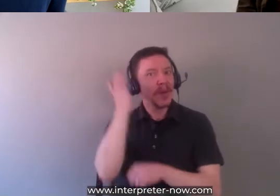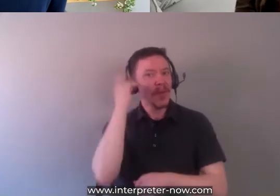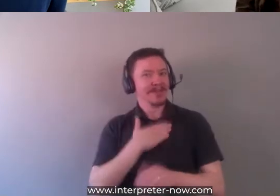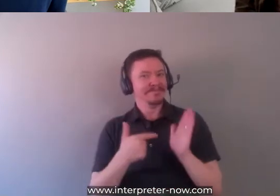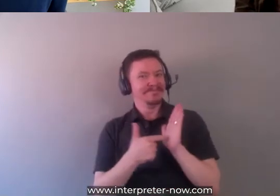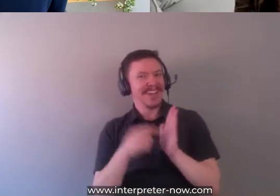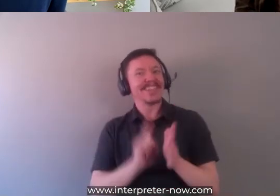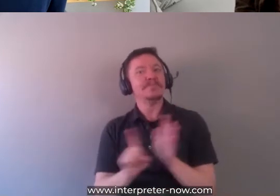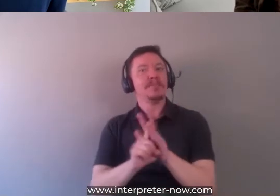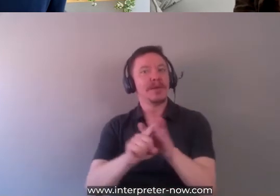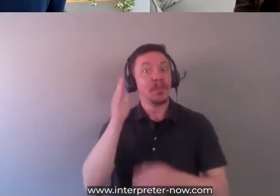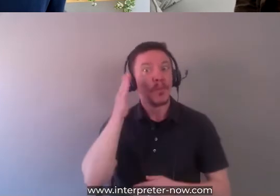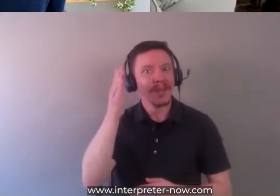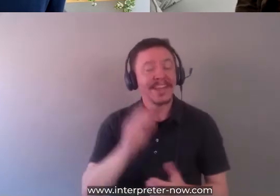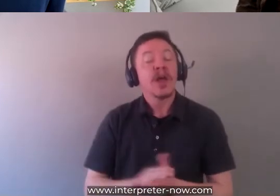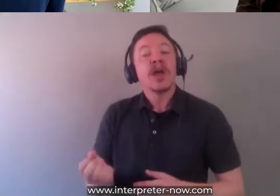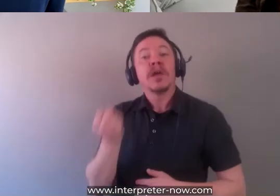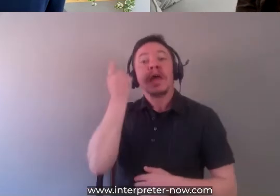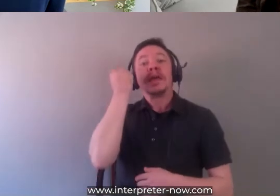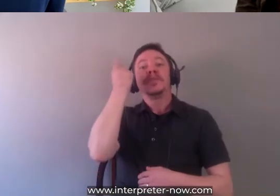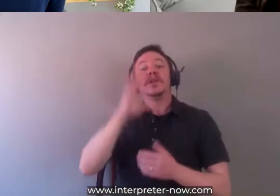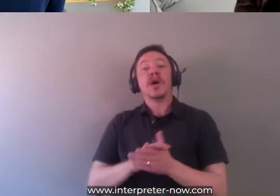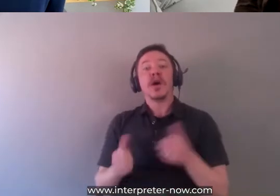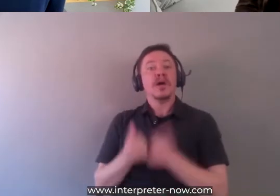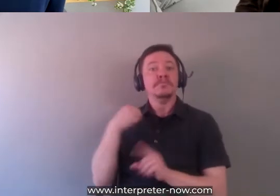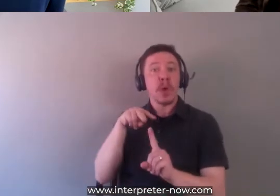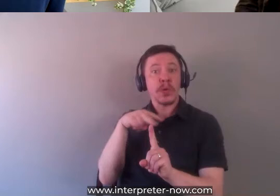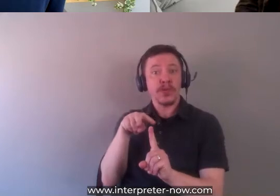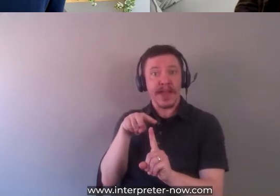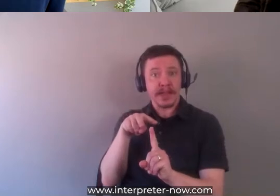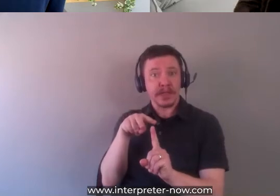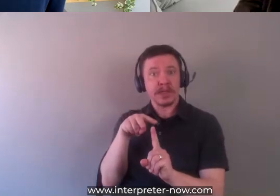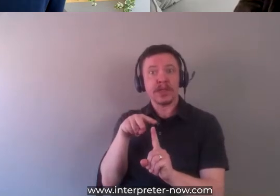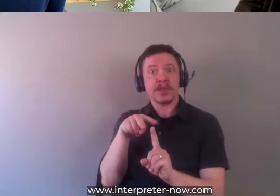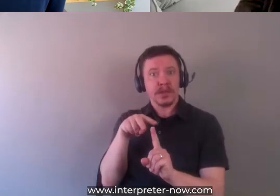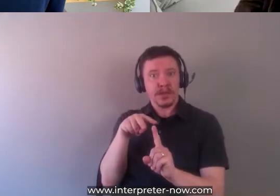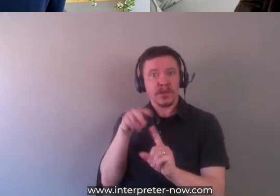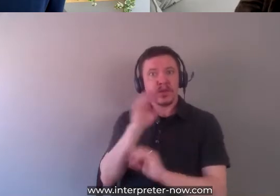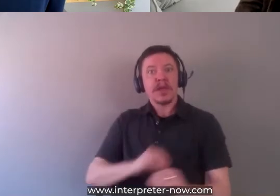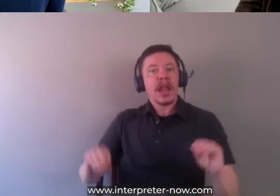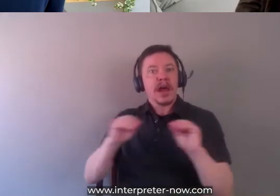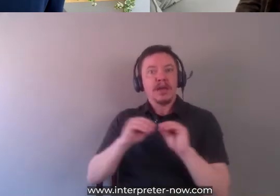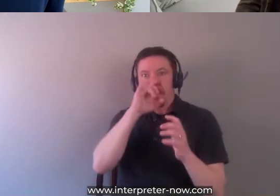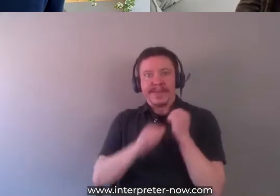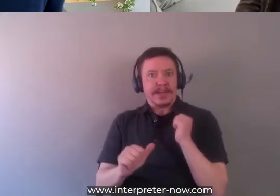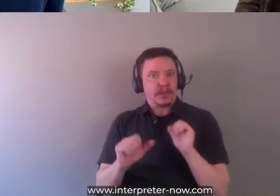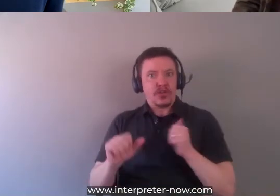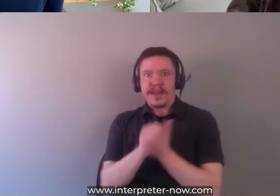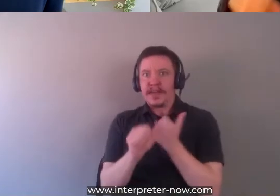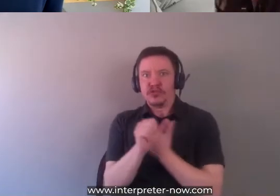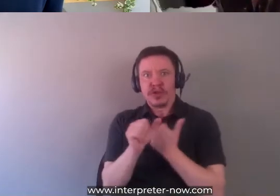But here's the deal. Most surveillance is a lot more sinister and dangerous than some